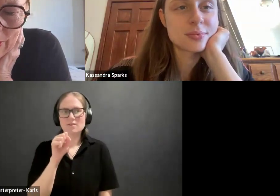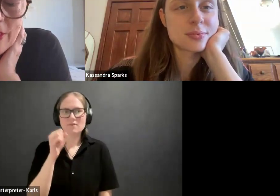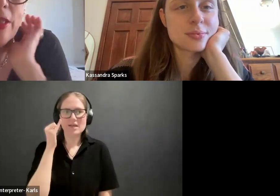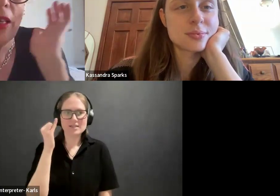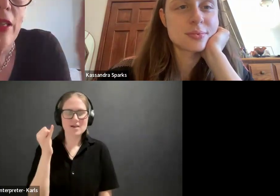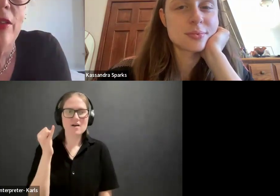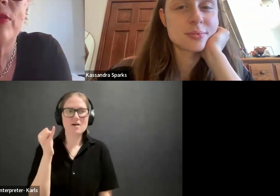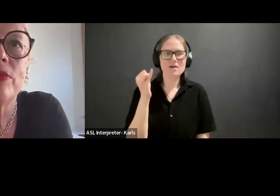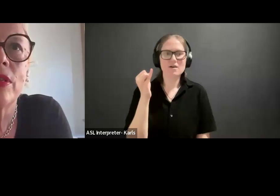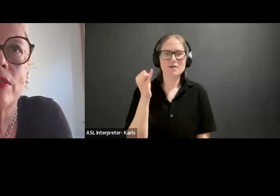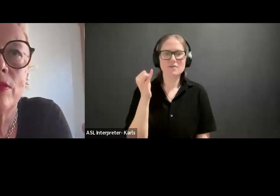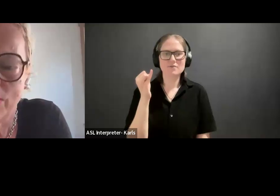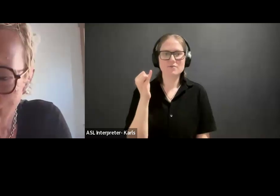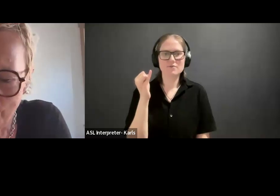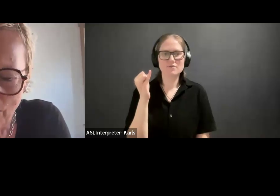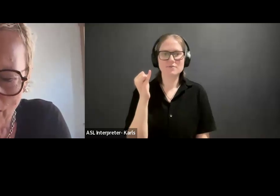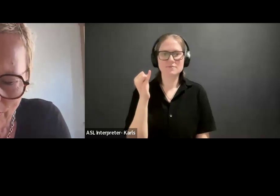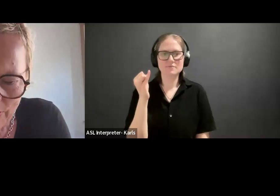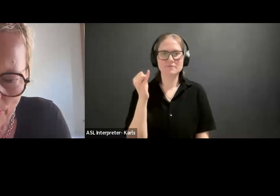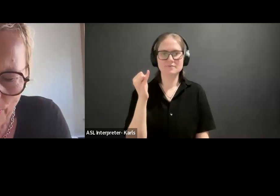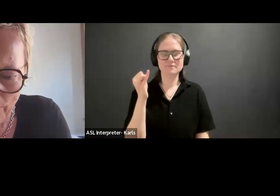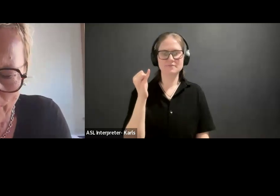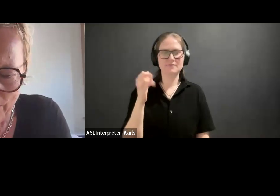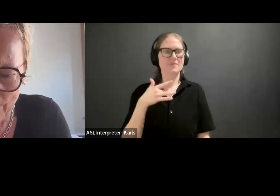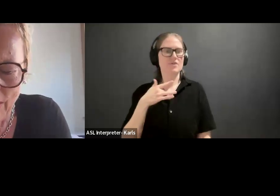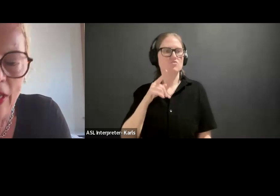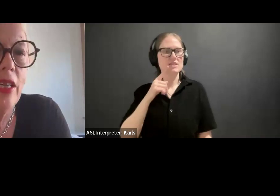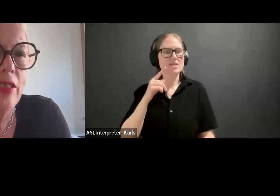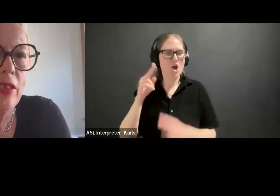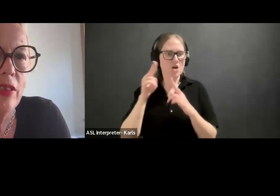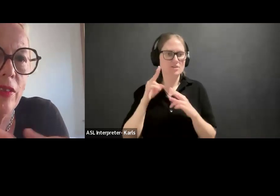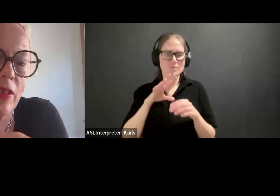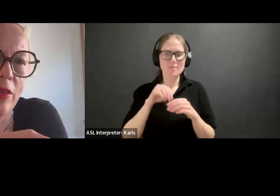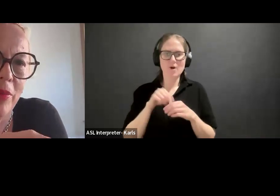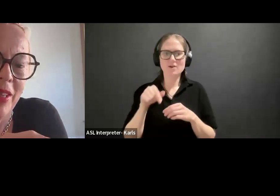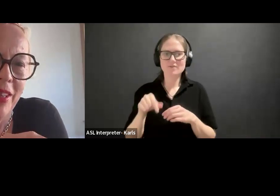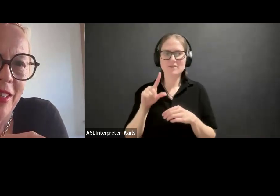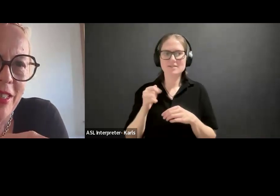this idea of, and I feel very honoured to be part of this lineage that, um,